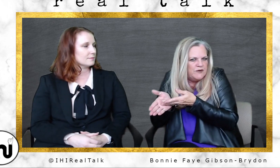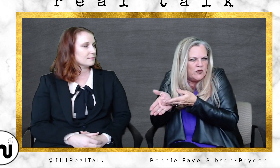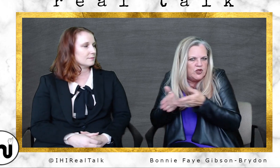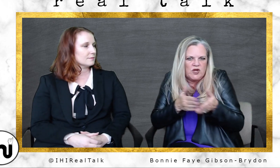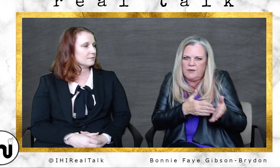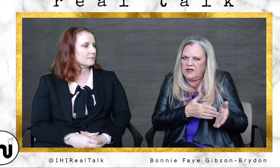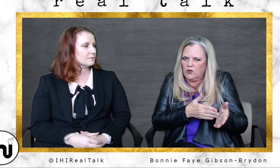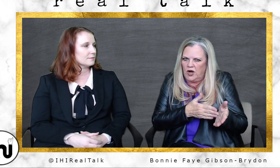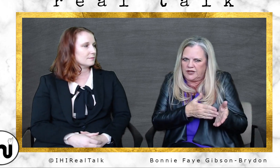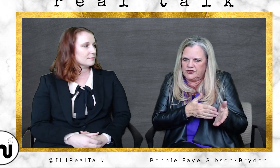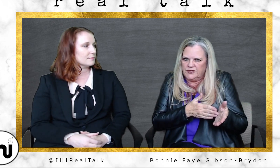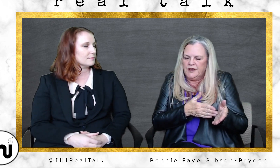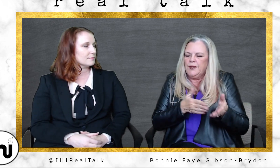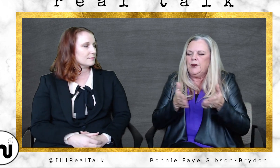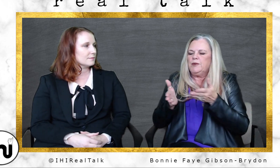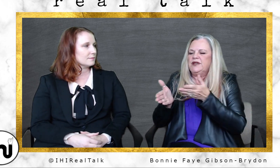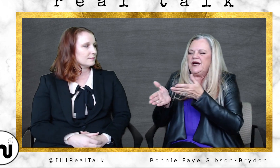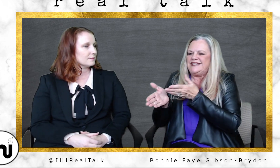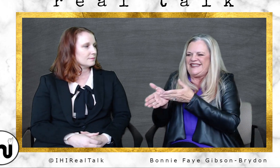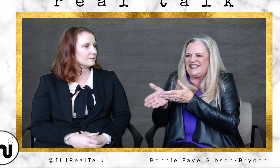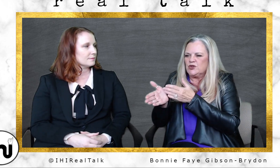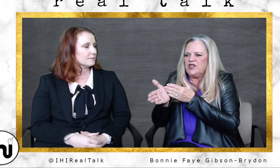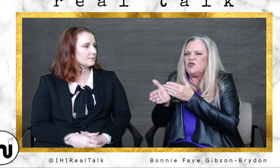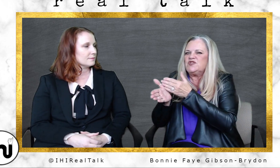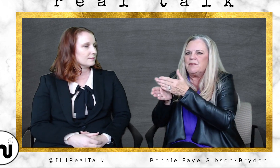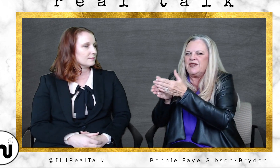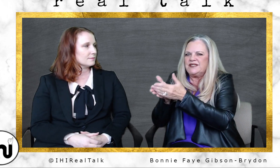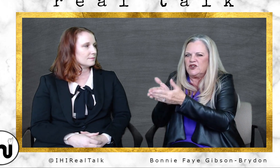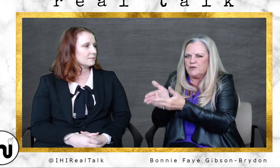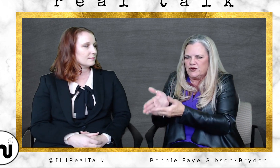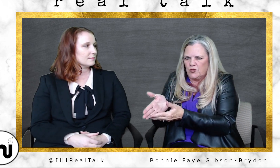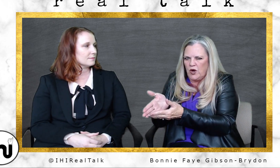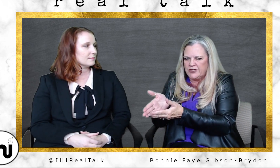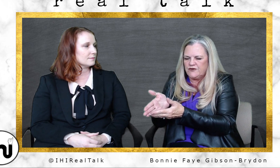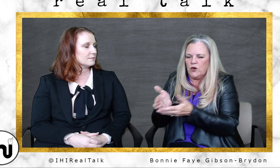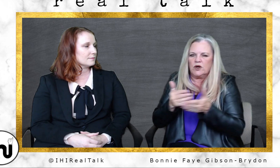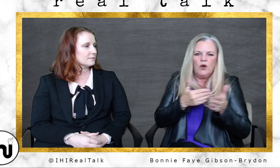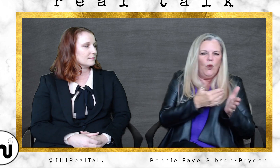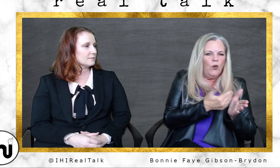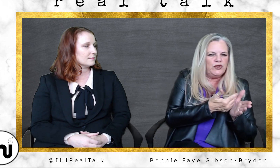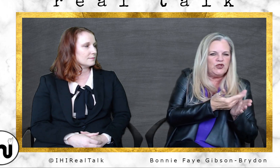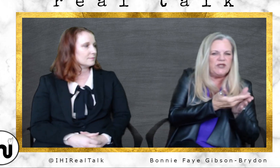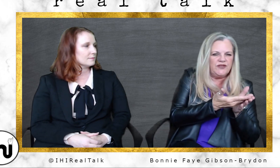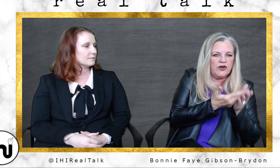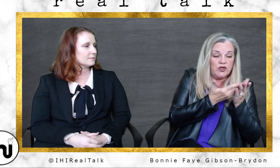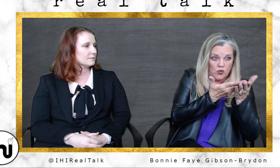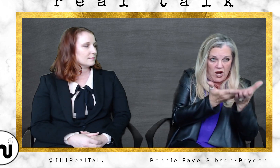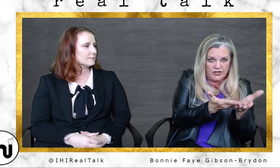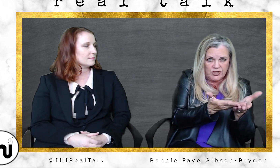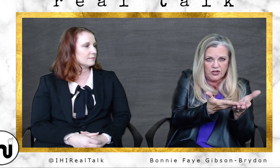before you come in and watch because this will give you some things that you're supposed to watch for once you get there and you're watching your